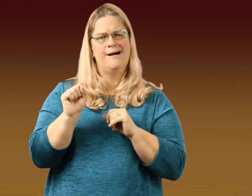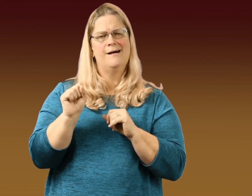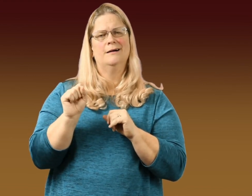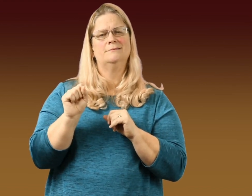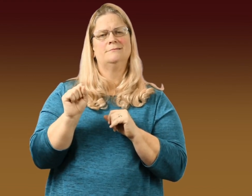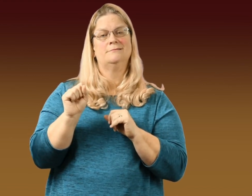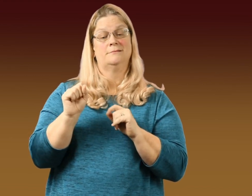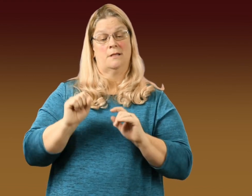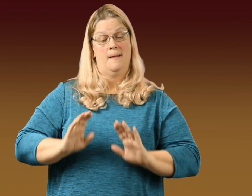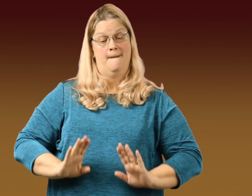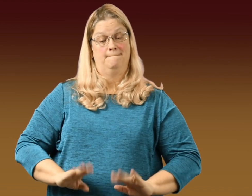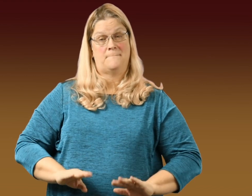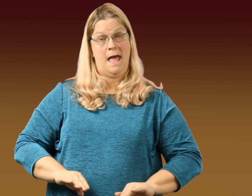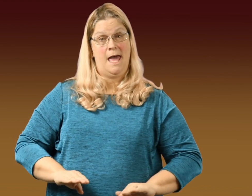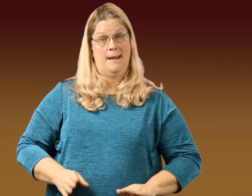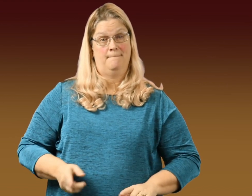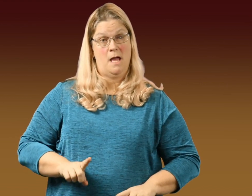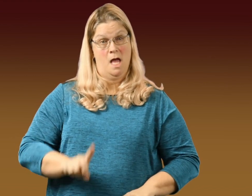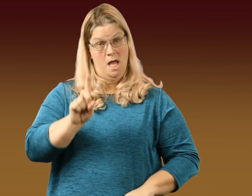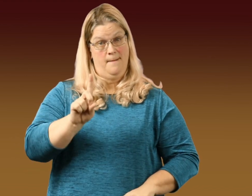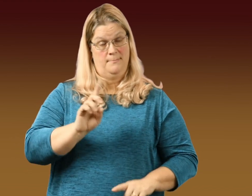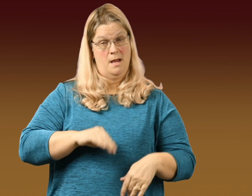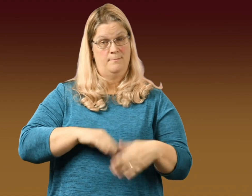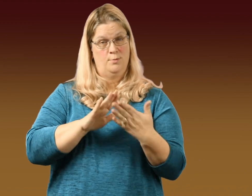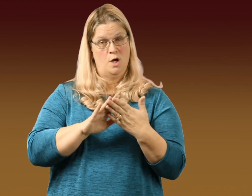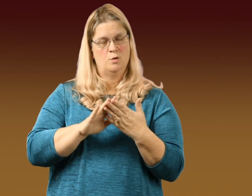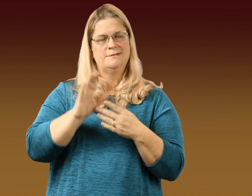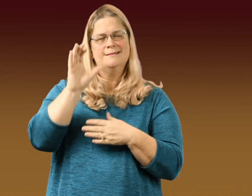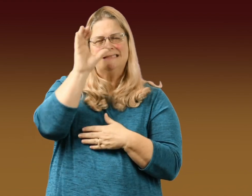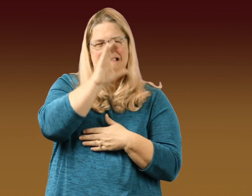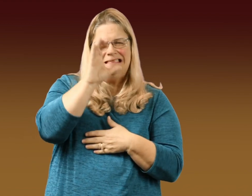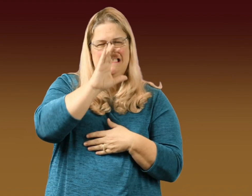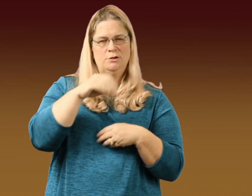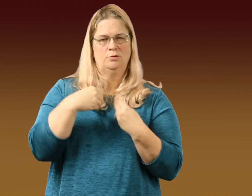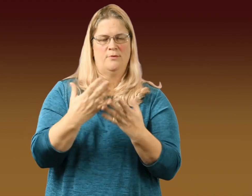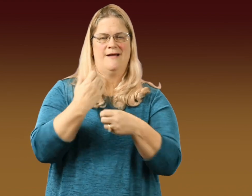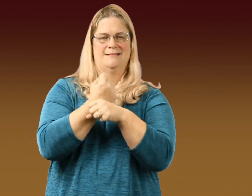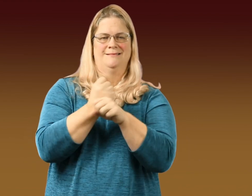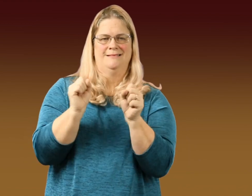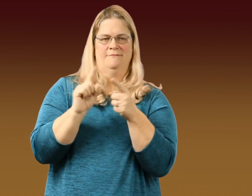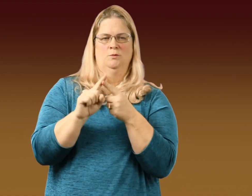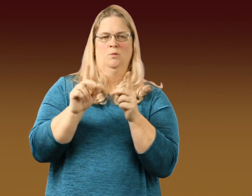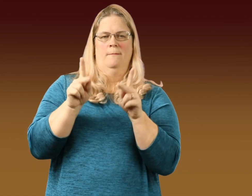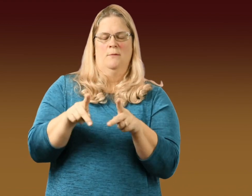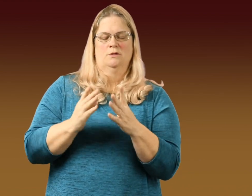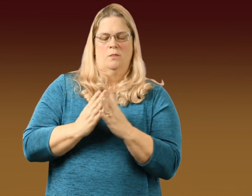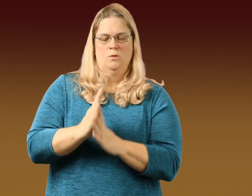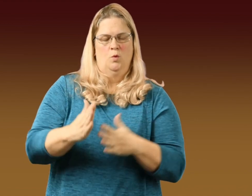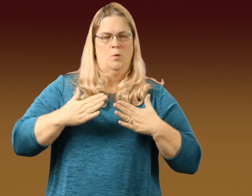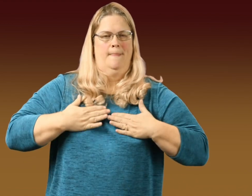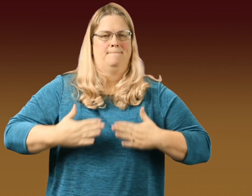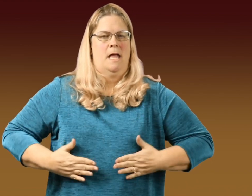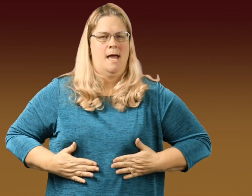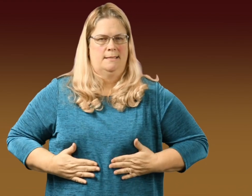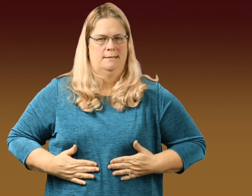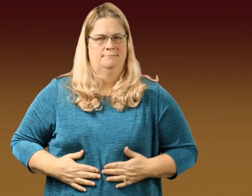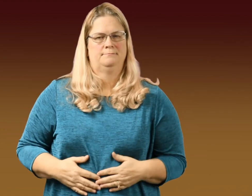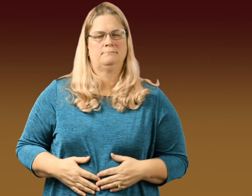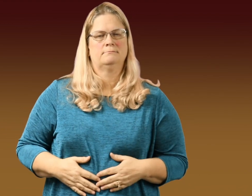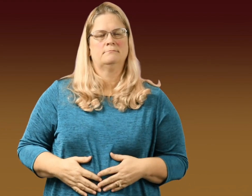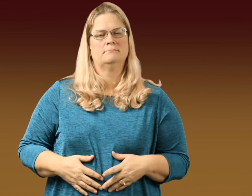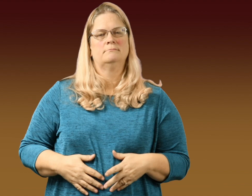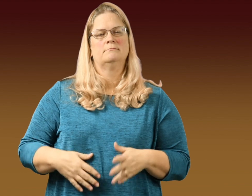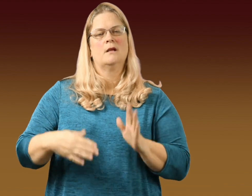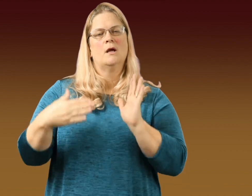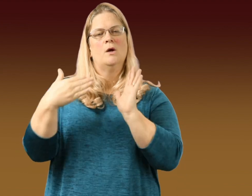whereas bottom-down approaches seek to provide safety to the person through the body.